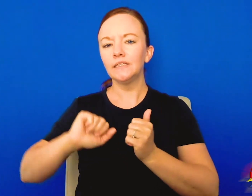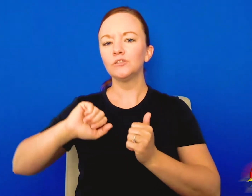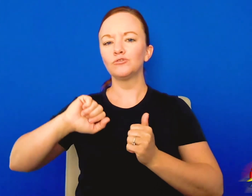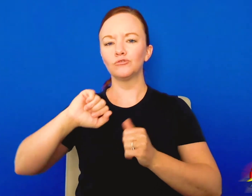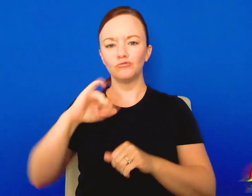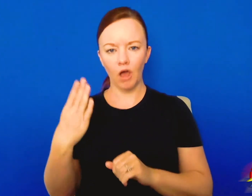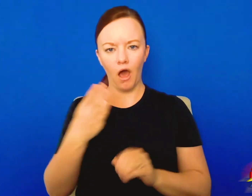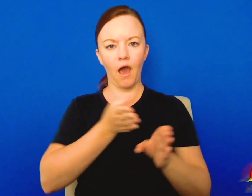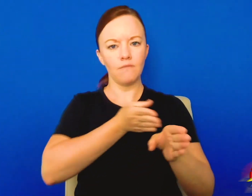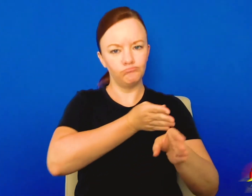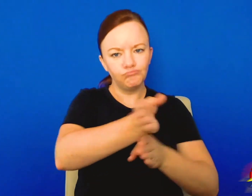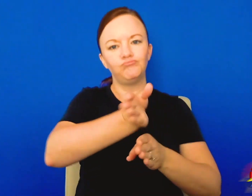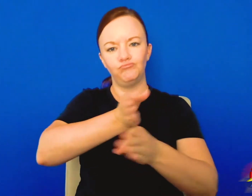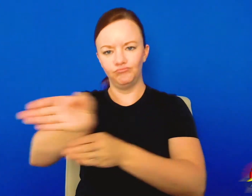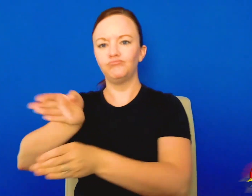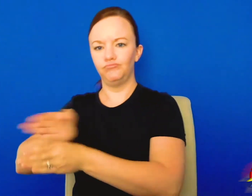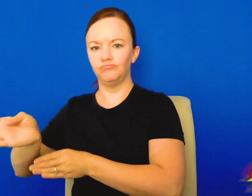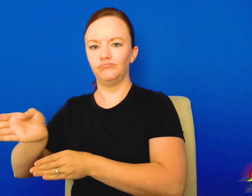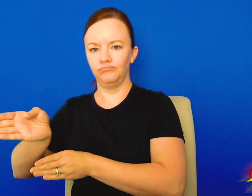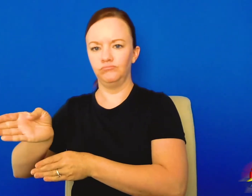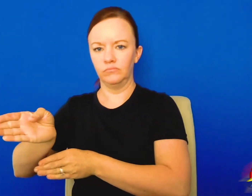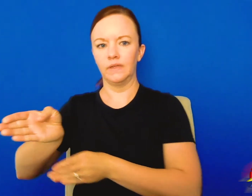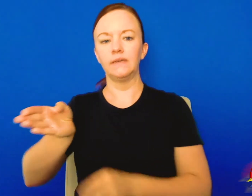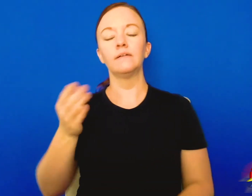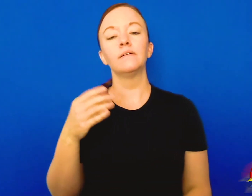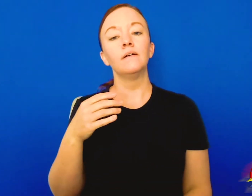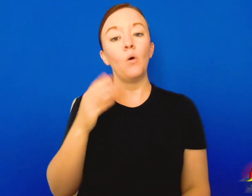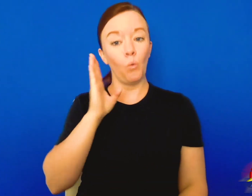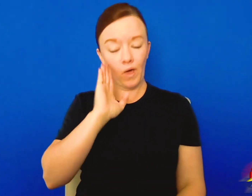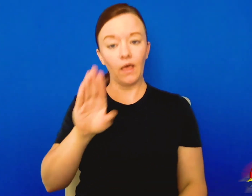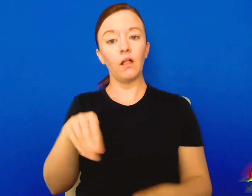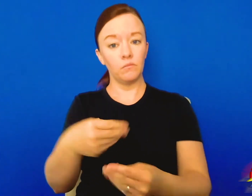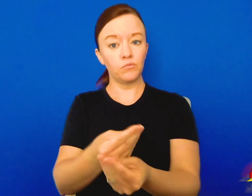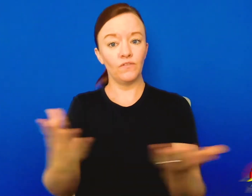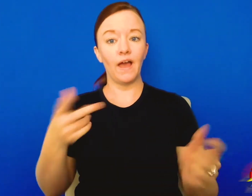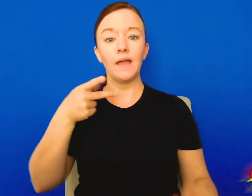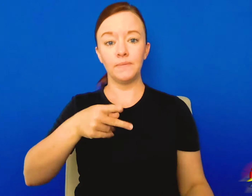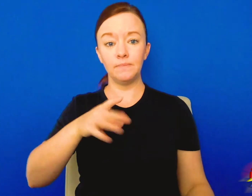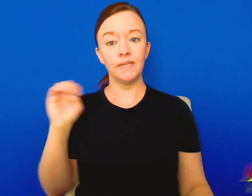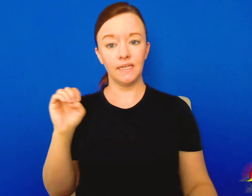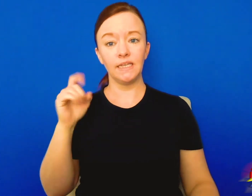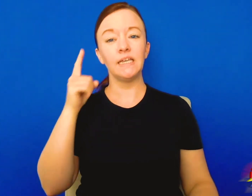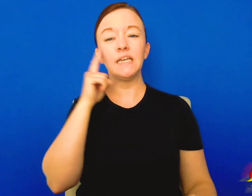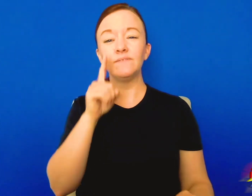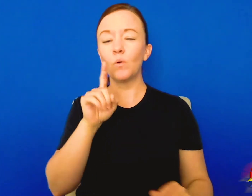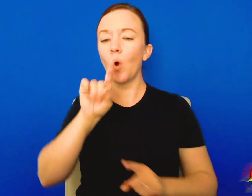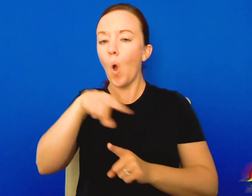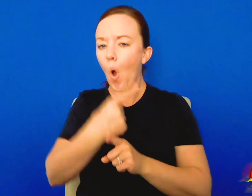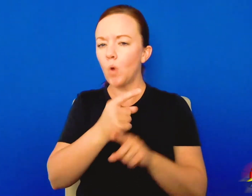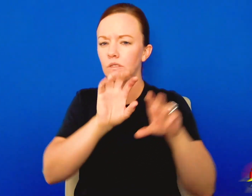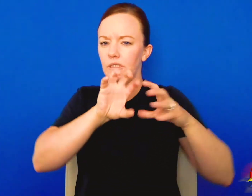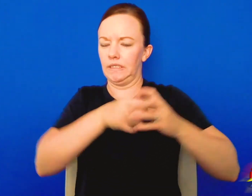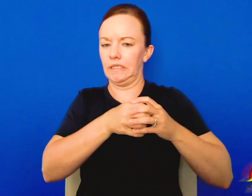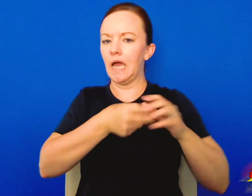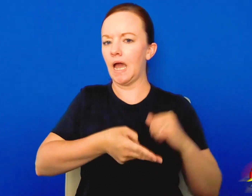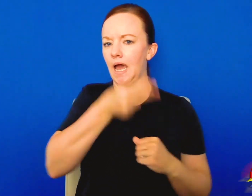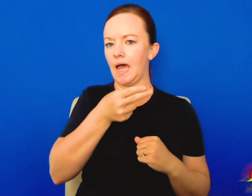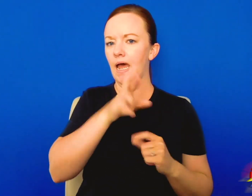JOB CATEGORY AND WILL BE PASSING OUT PPE FOR THOSE THAT ARE IN THE HIGH-RISK CATEGORY.